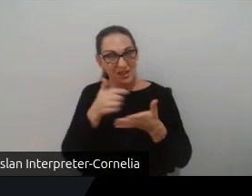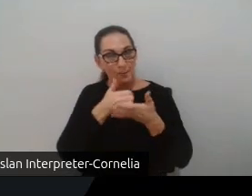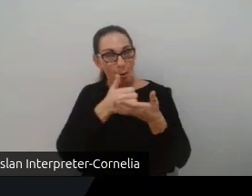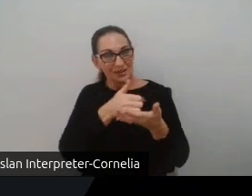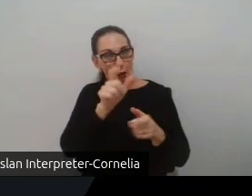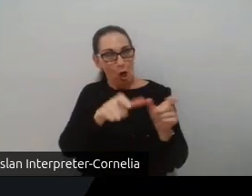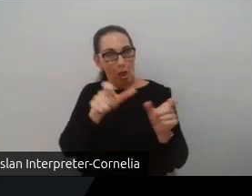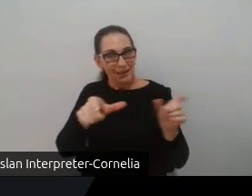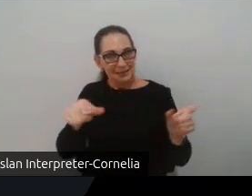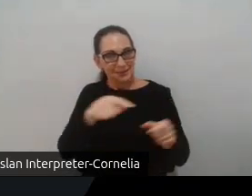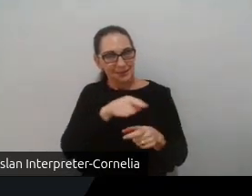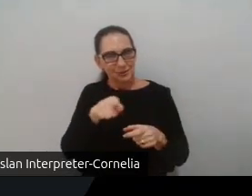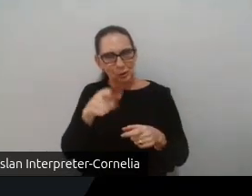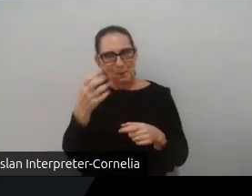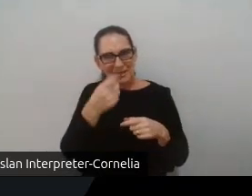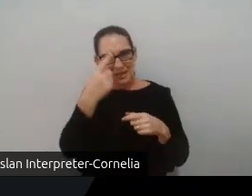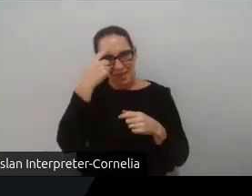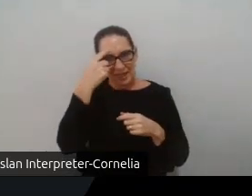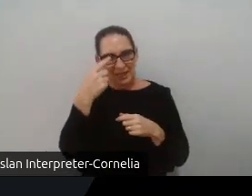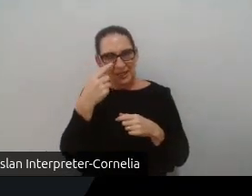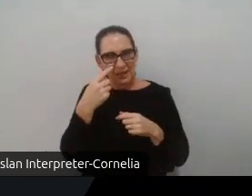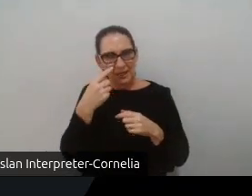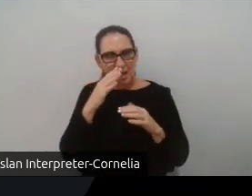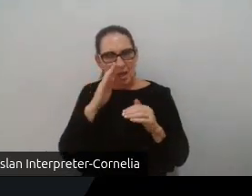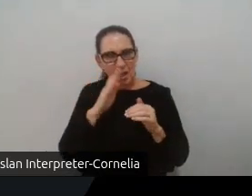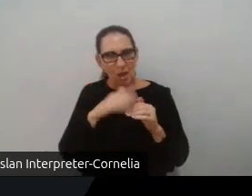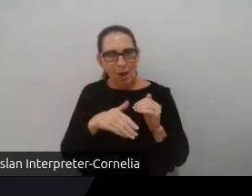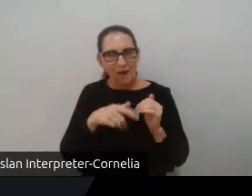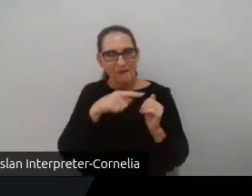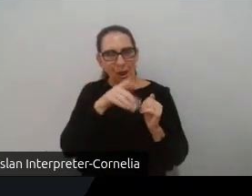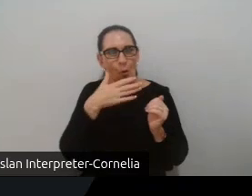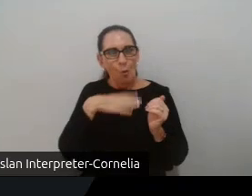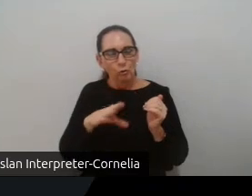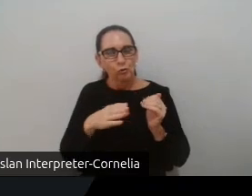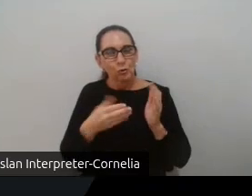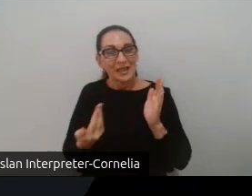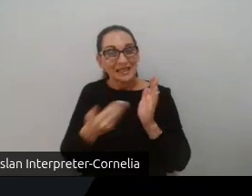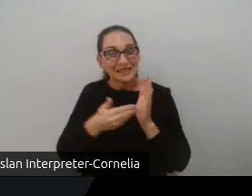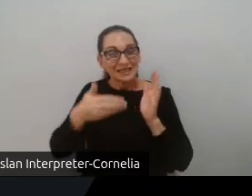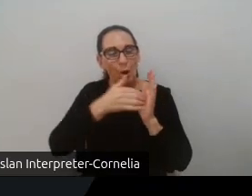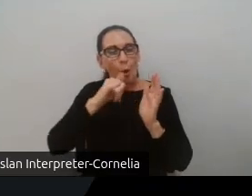about when they do apply to extend ed or remove conditions, where does that leave the client?